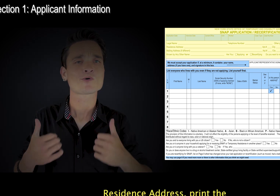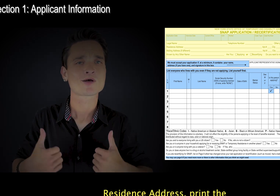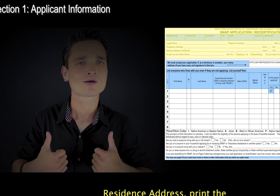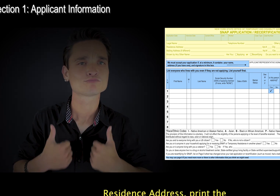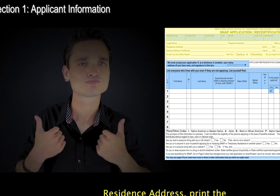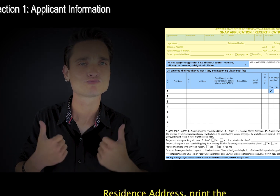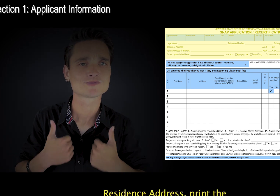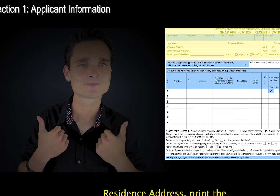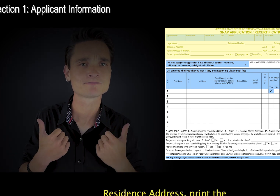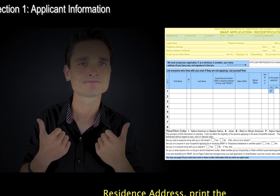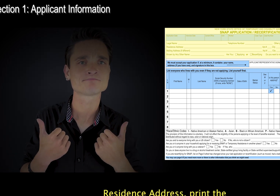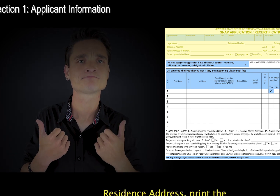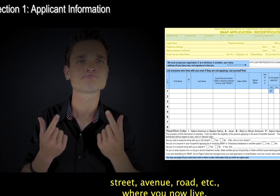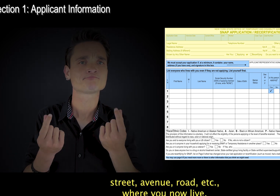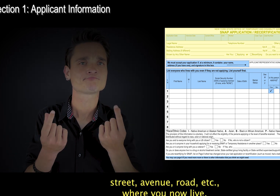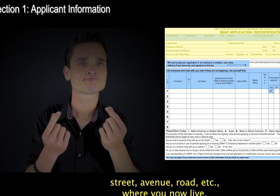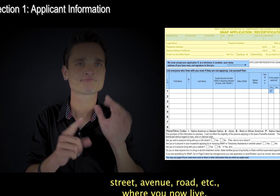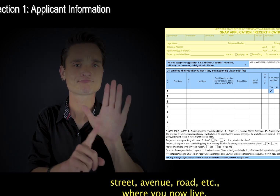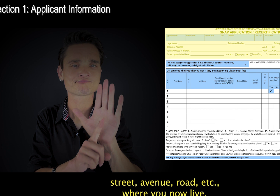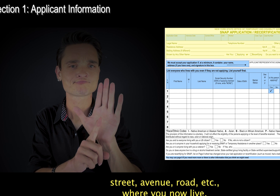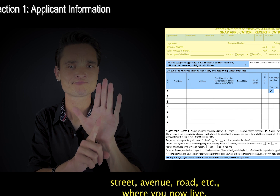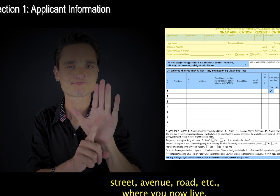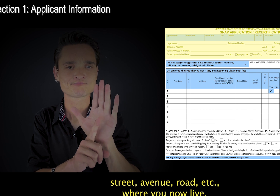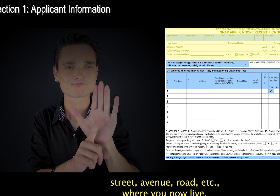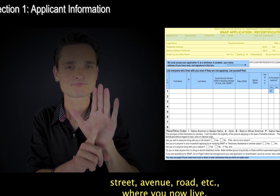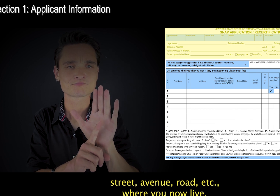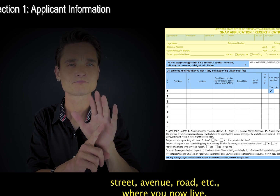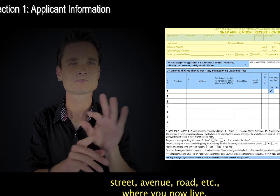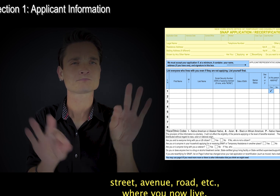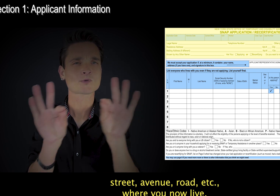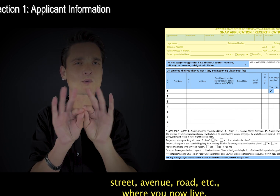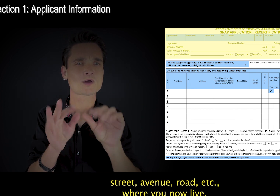Residence Address, print the street, avenue, road, etc., where you now live.